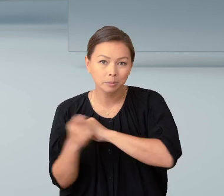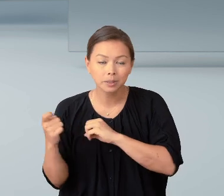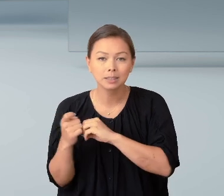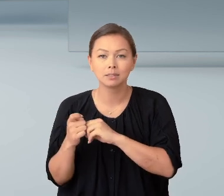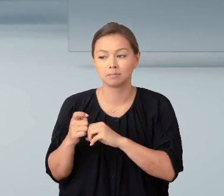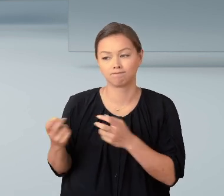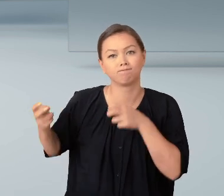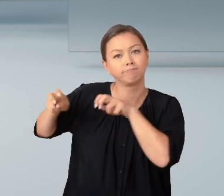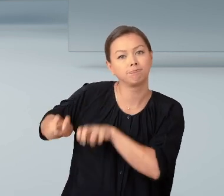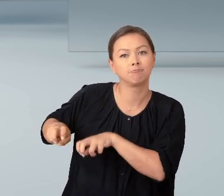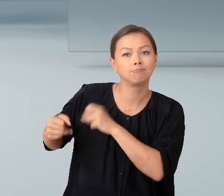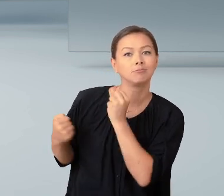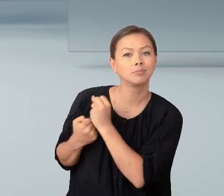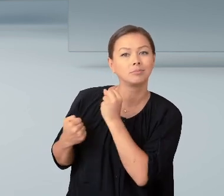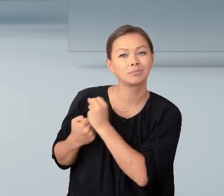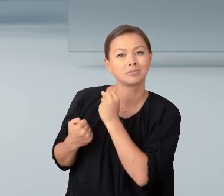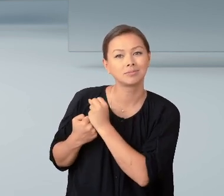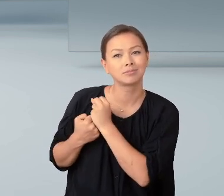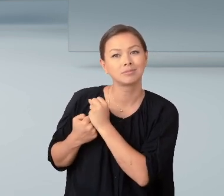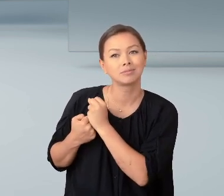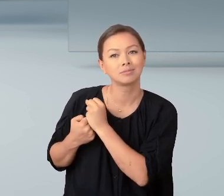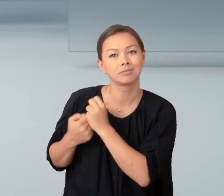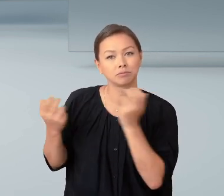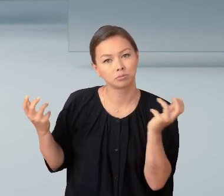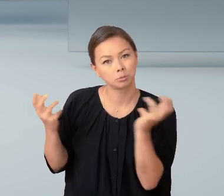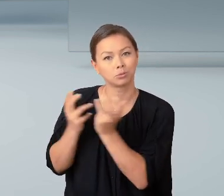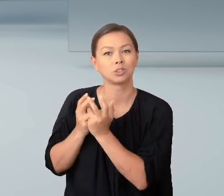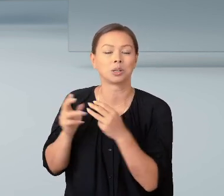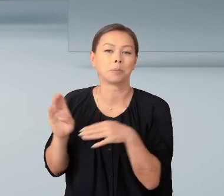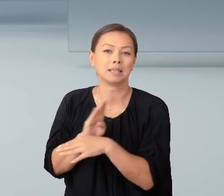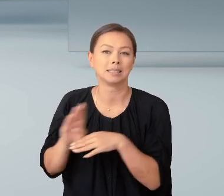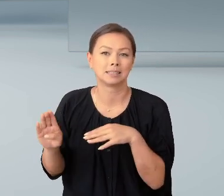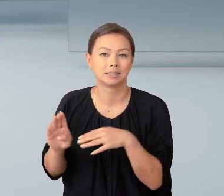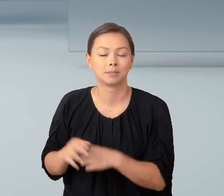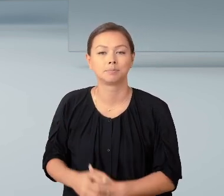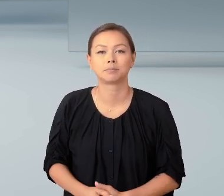the process of tailoring best practice workflows to your business.